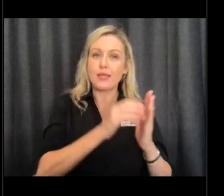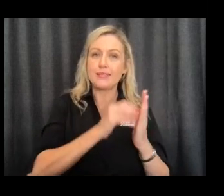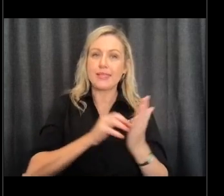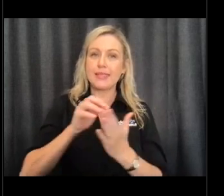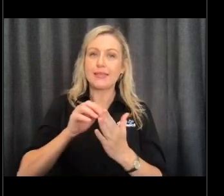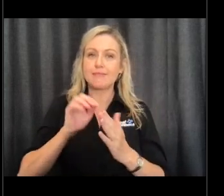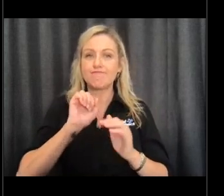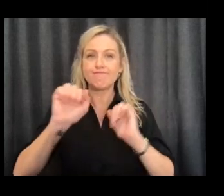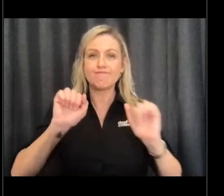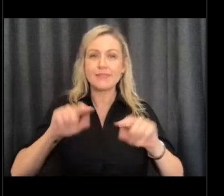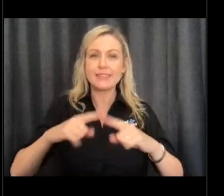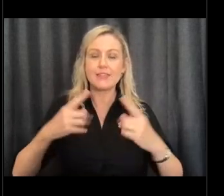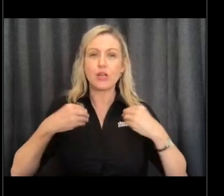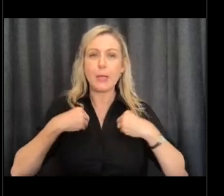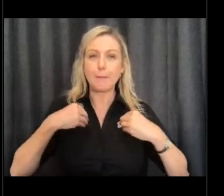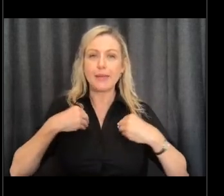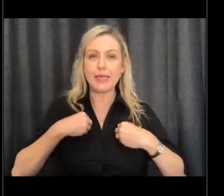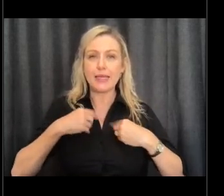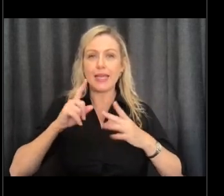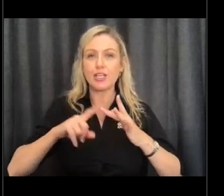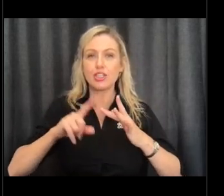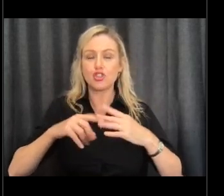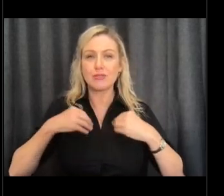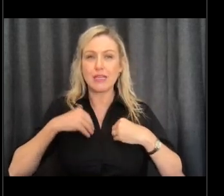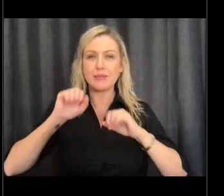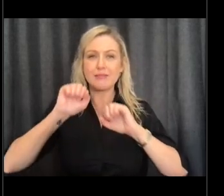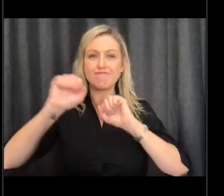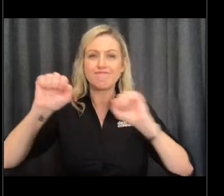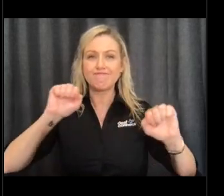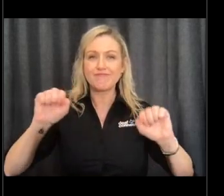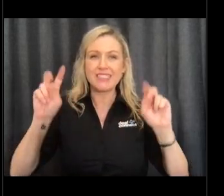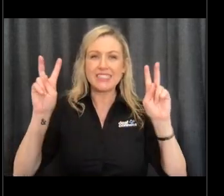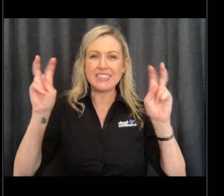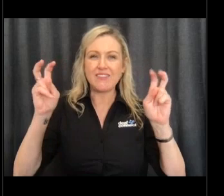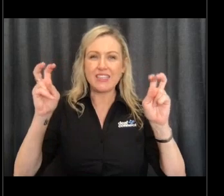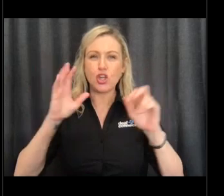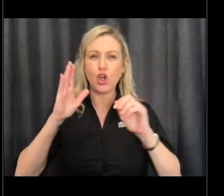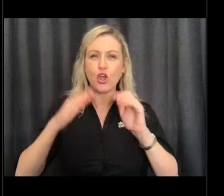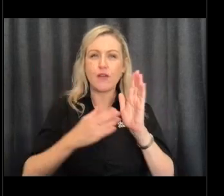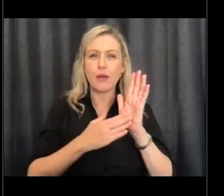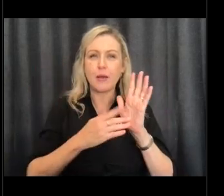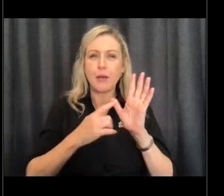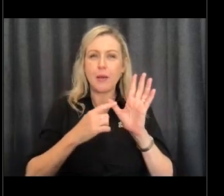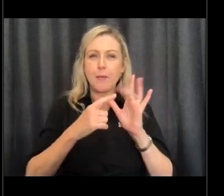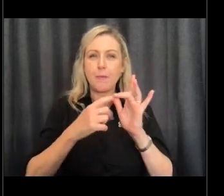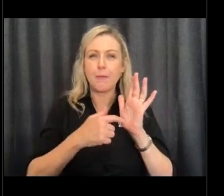each brand generally has a different definition of what maintenance actually is which makes